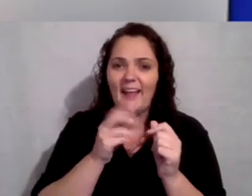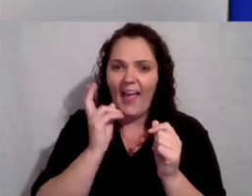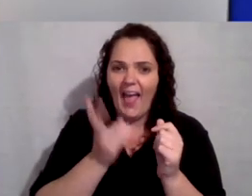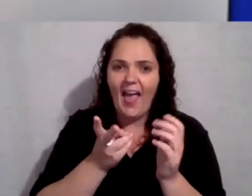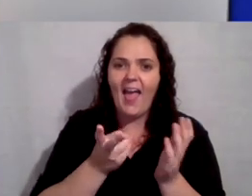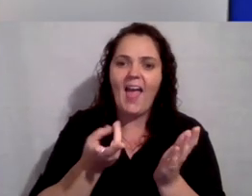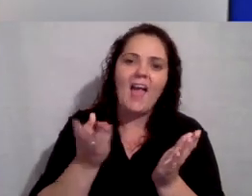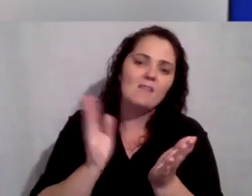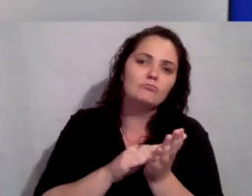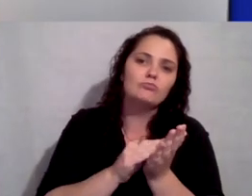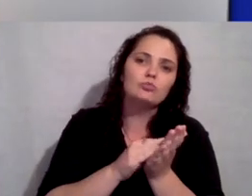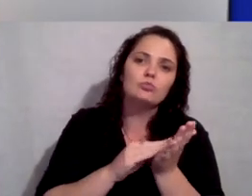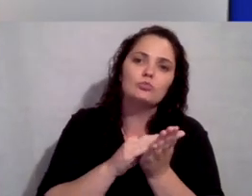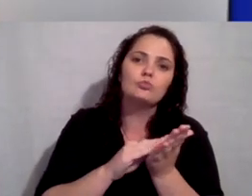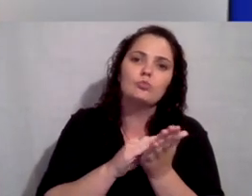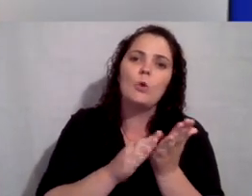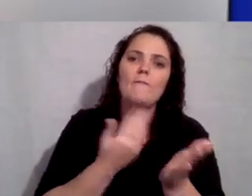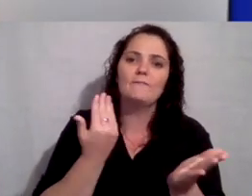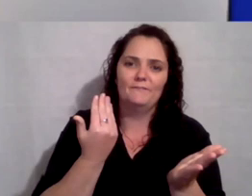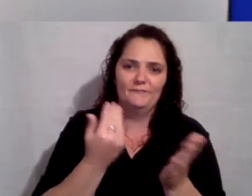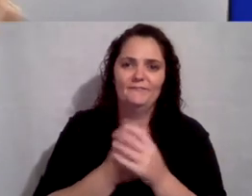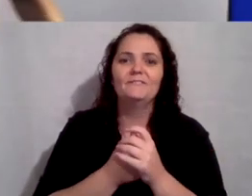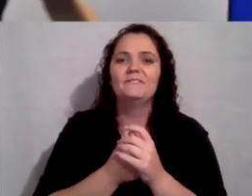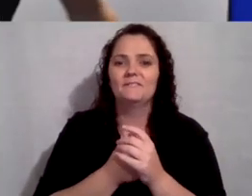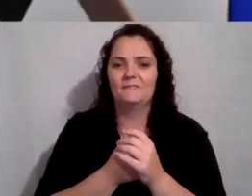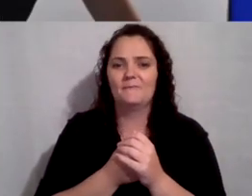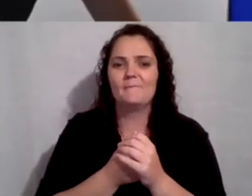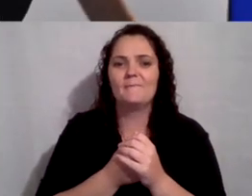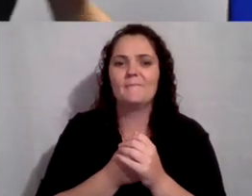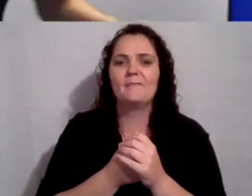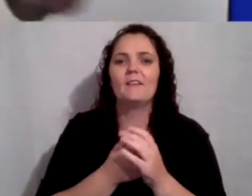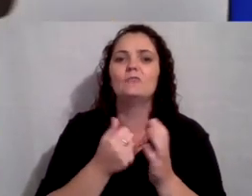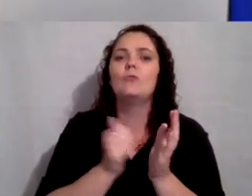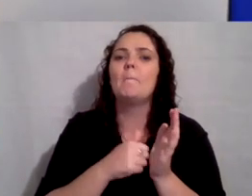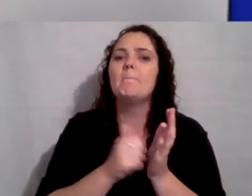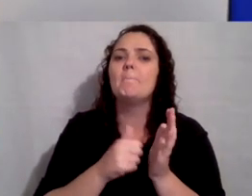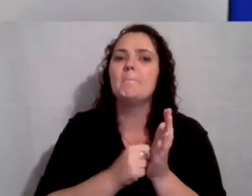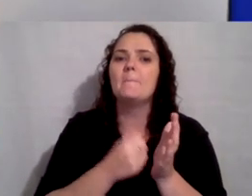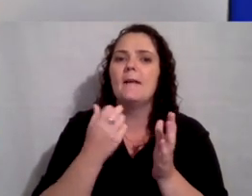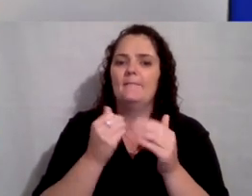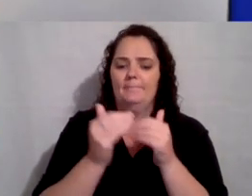you press it back in. And so that's a needed or kneadable eraser. When you buy them in the shop, because they have oil in them they'll